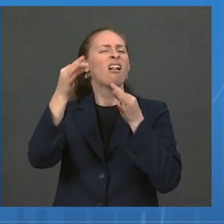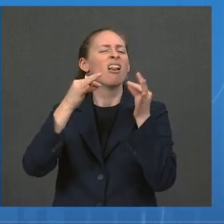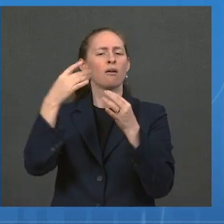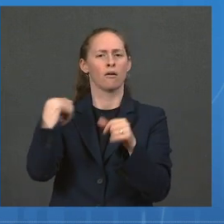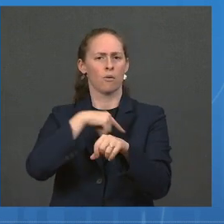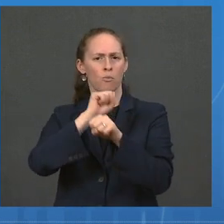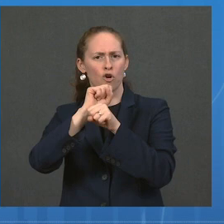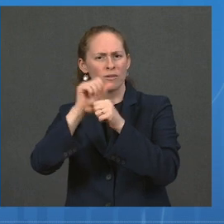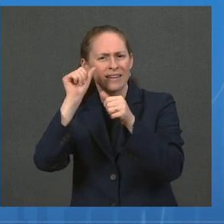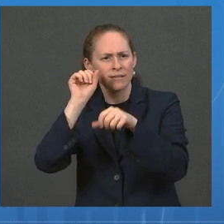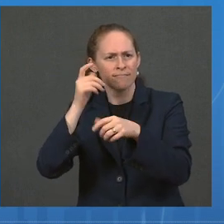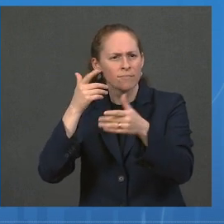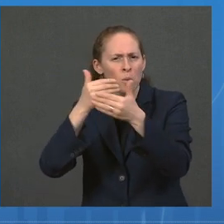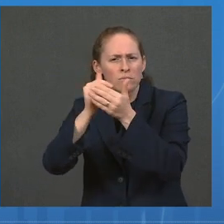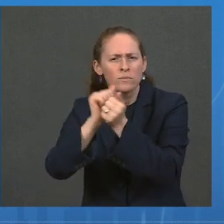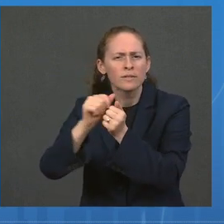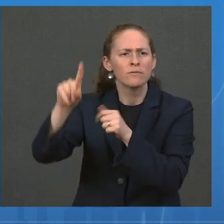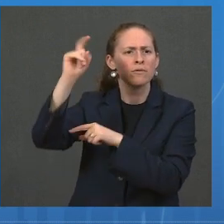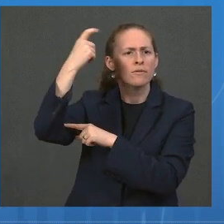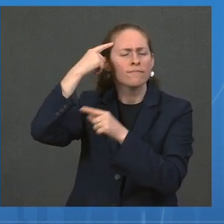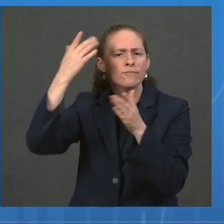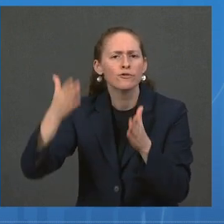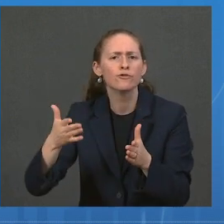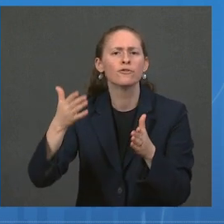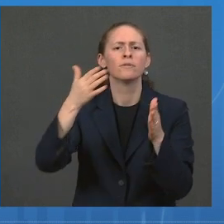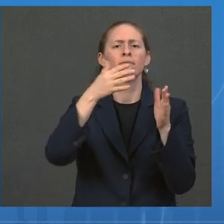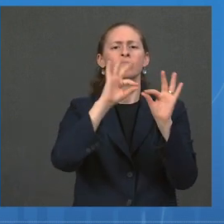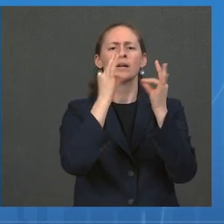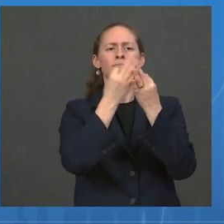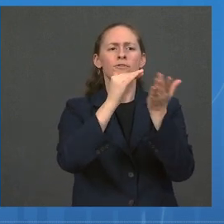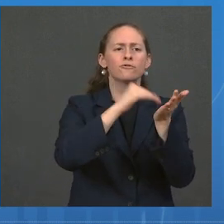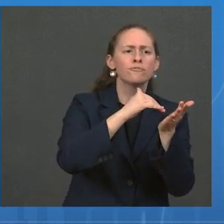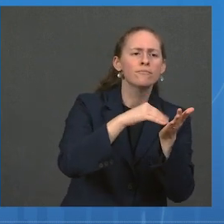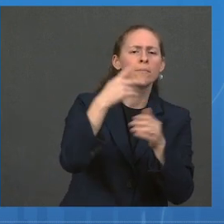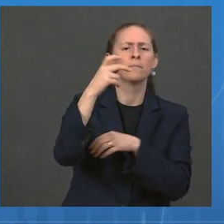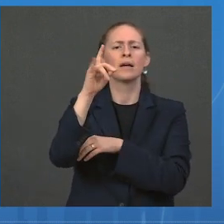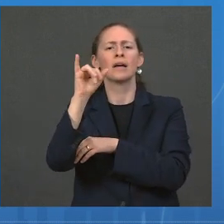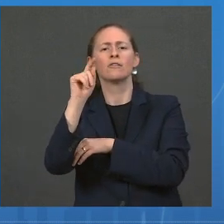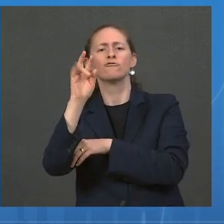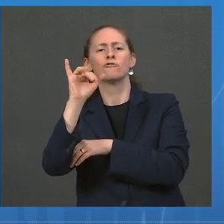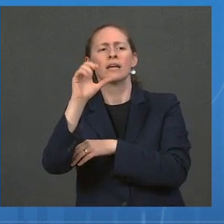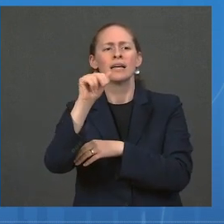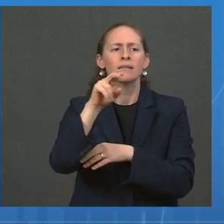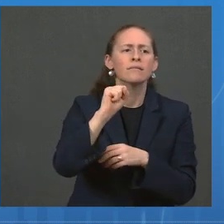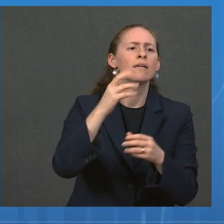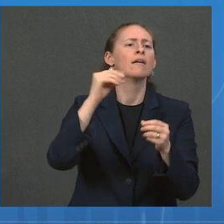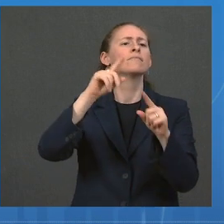pharmacies, community health centers, rural health centers, and other vaccine providers to prepare for this moment.